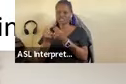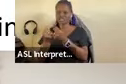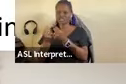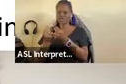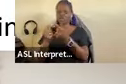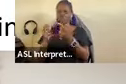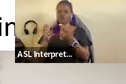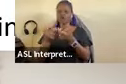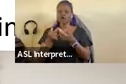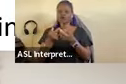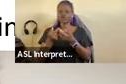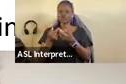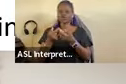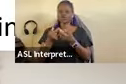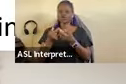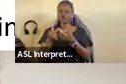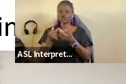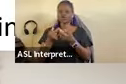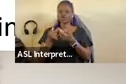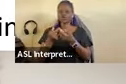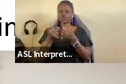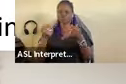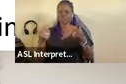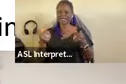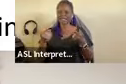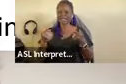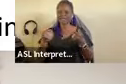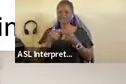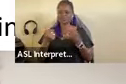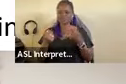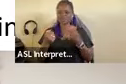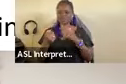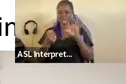breaking into their components and incorporating them into existing sections